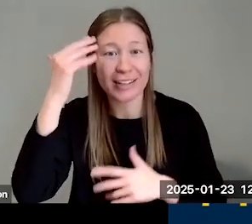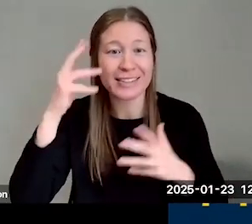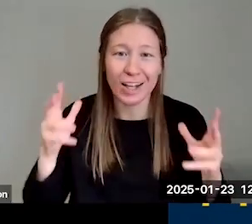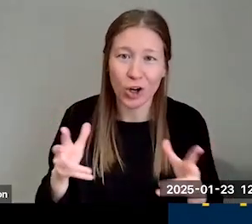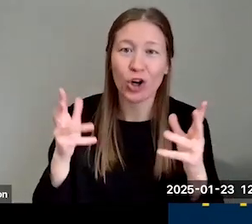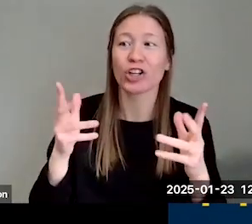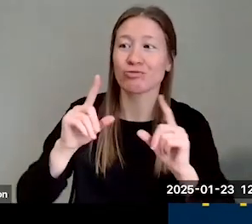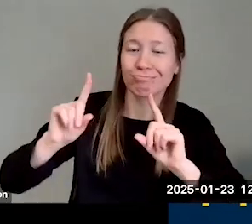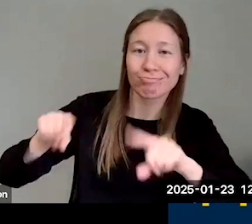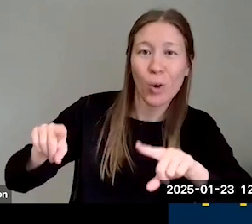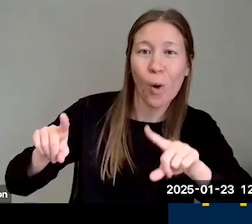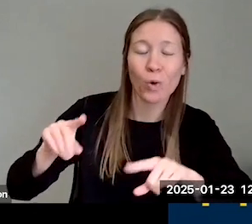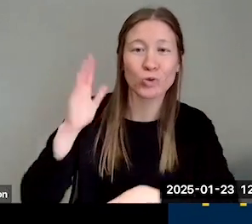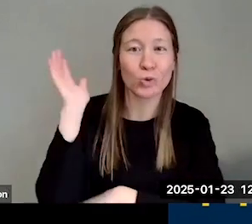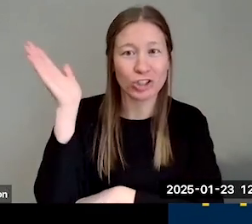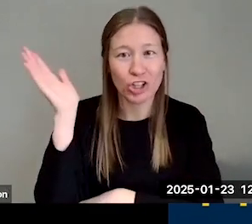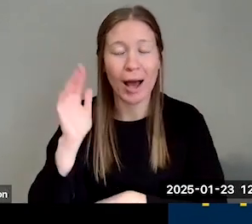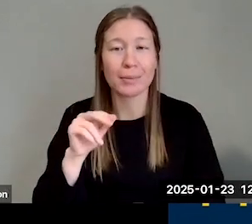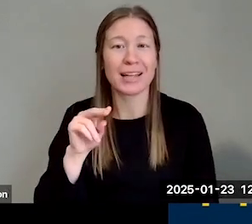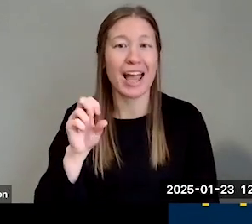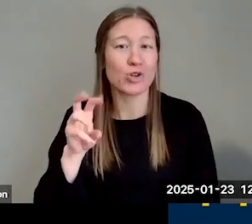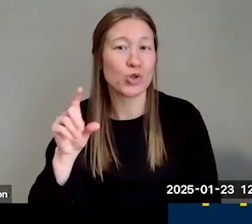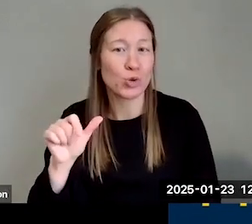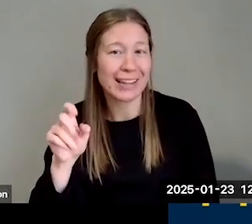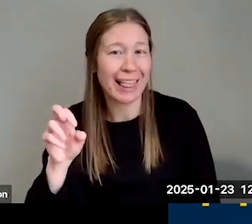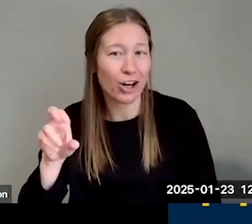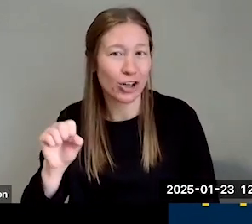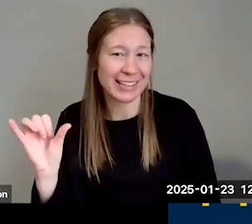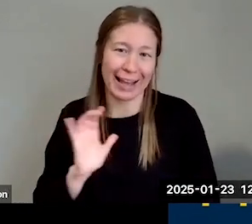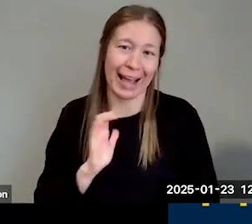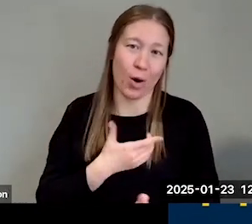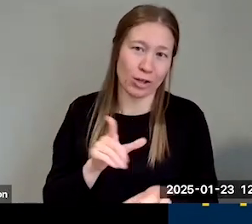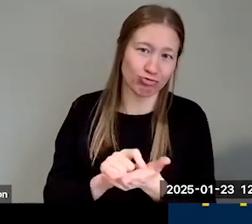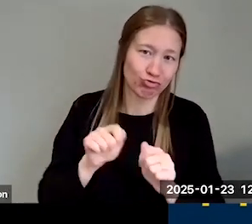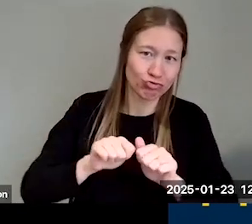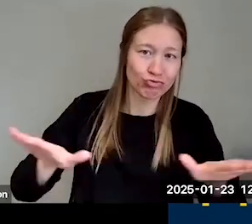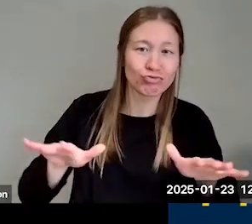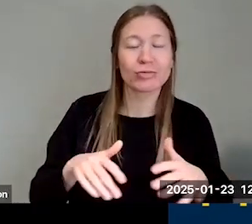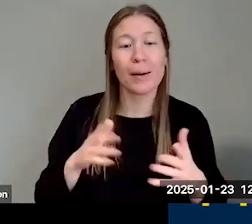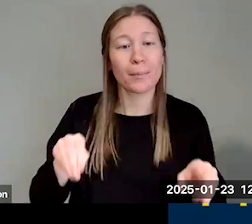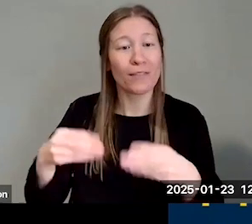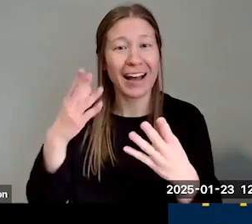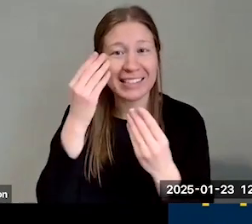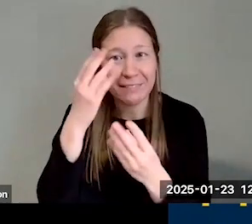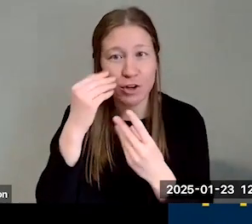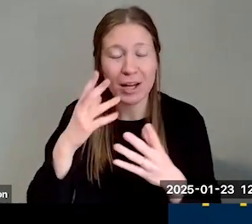and sign up for newsletters like ours, that provides information, and encourage your staff to do so.